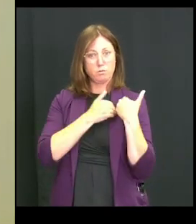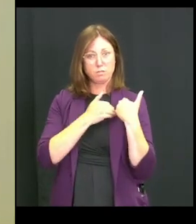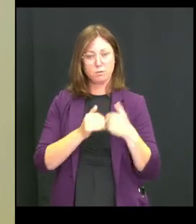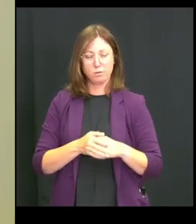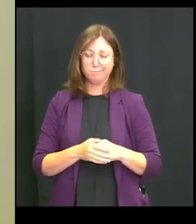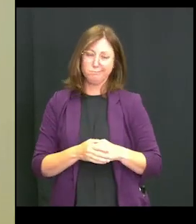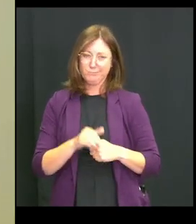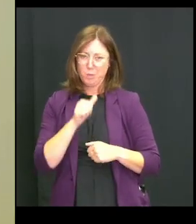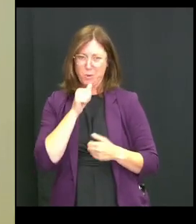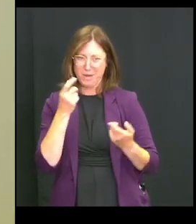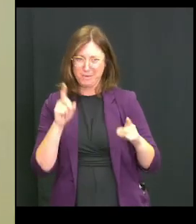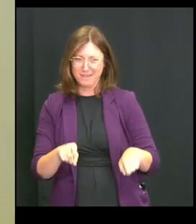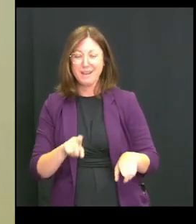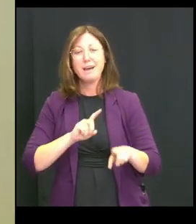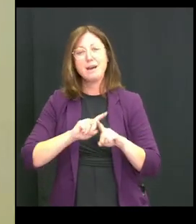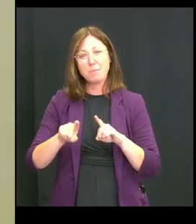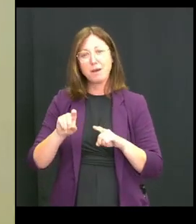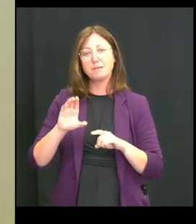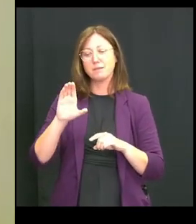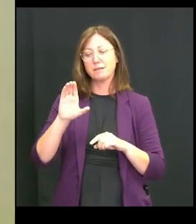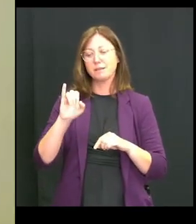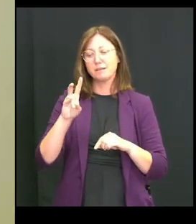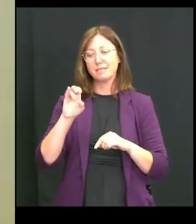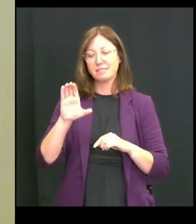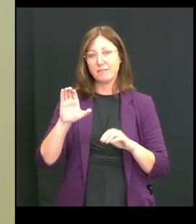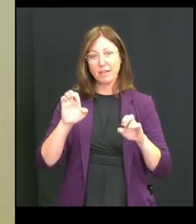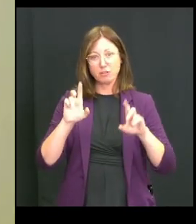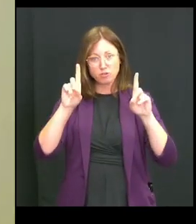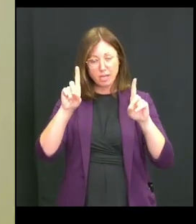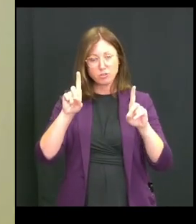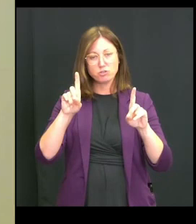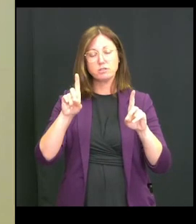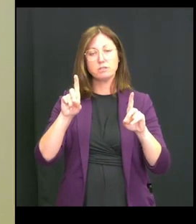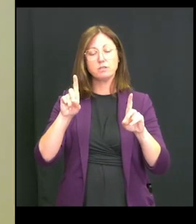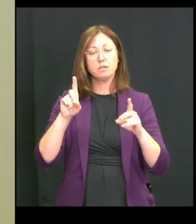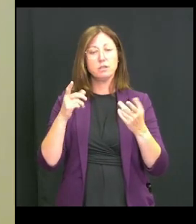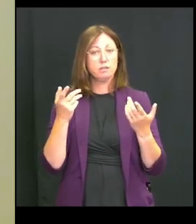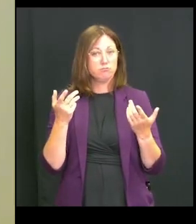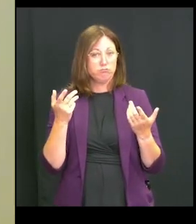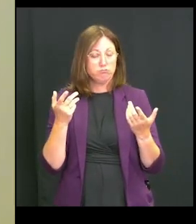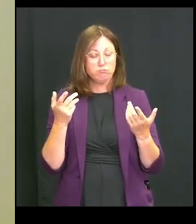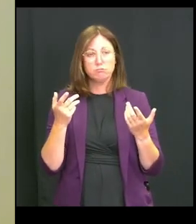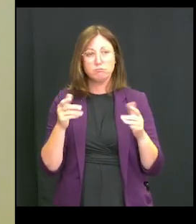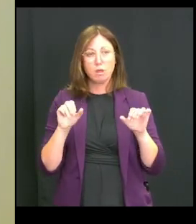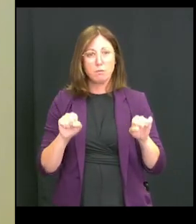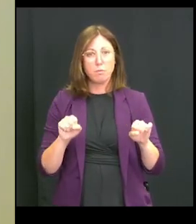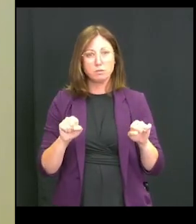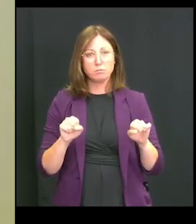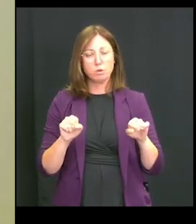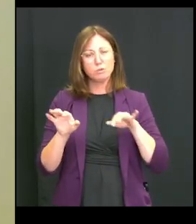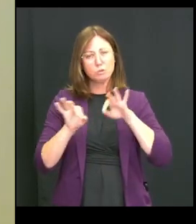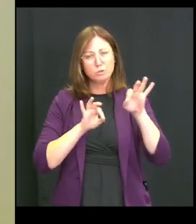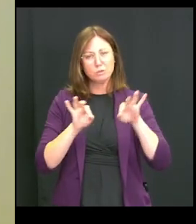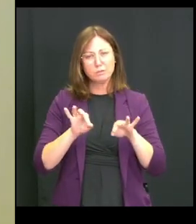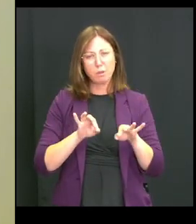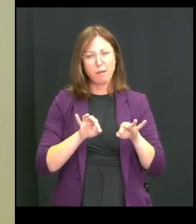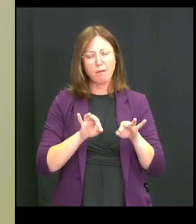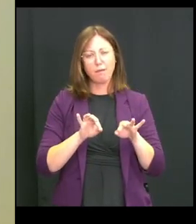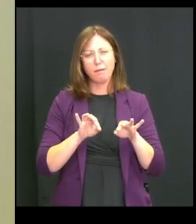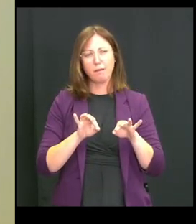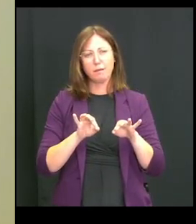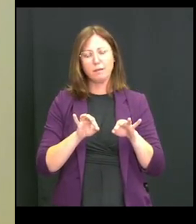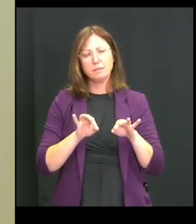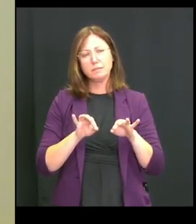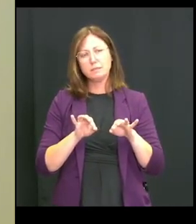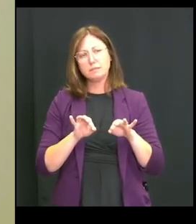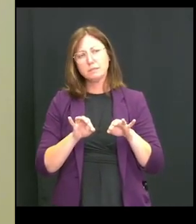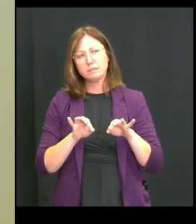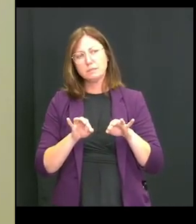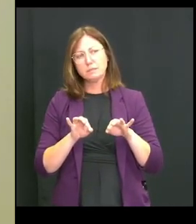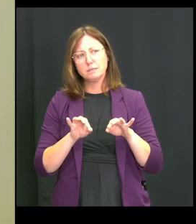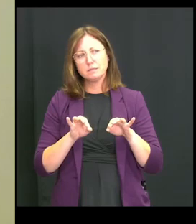But civic education as a place to inculcate values, but values of civil discourse,